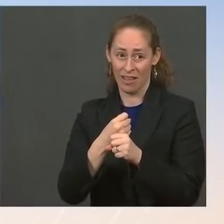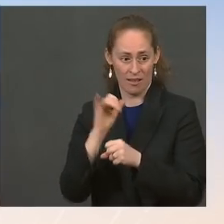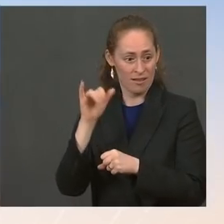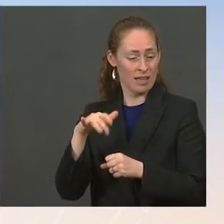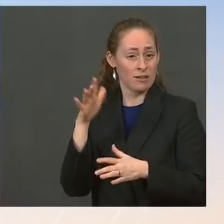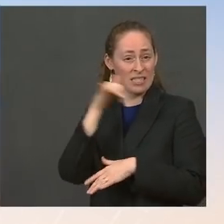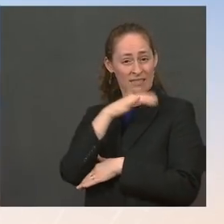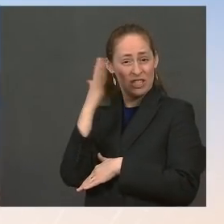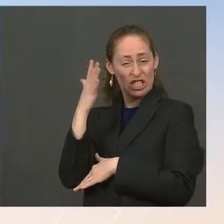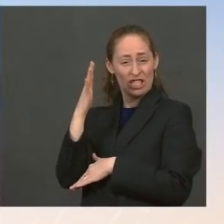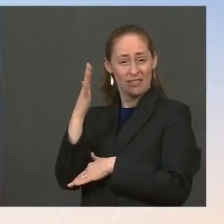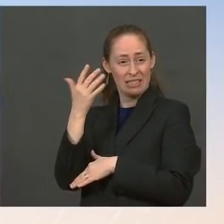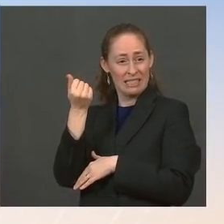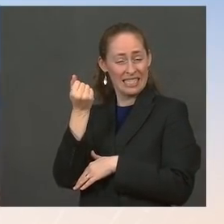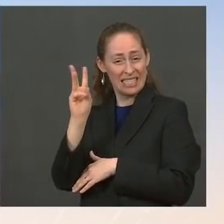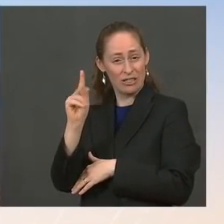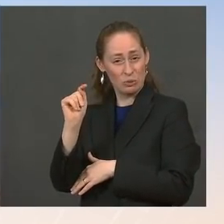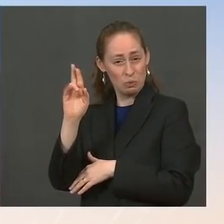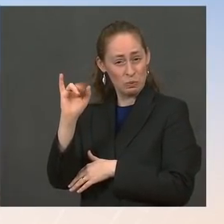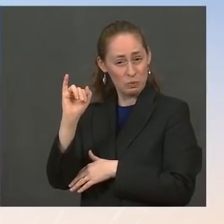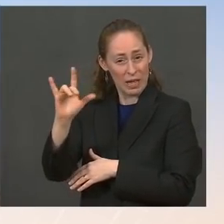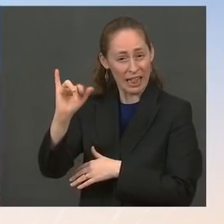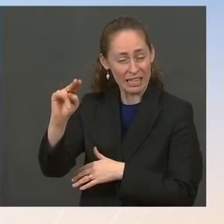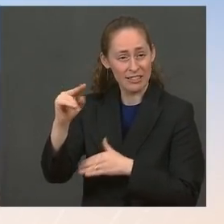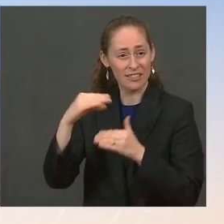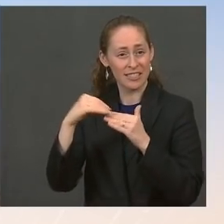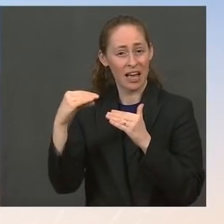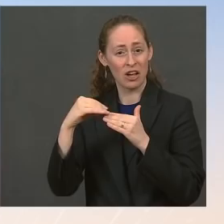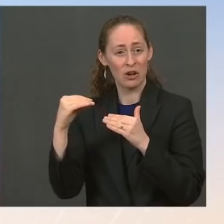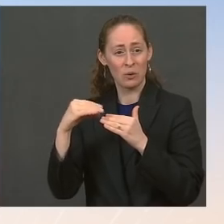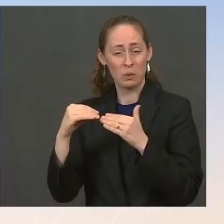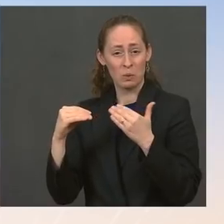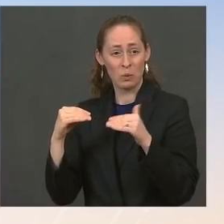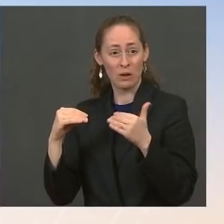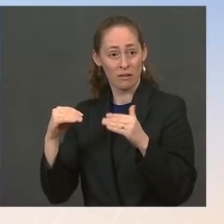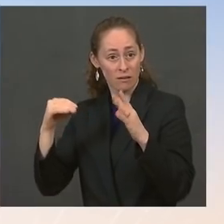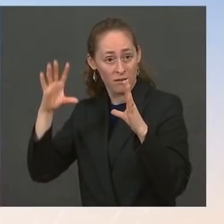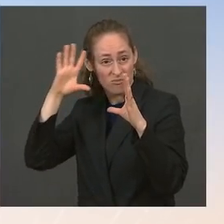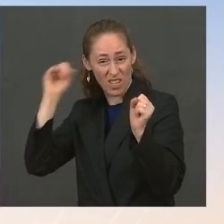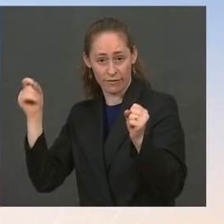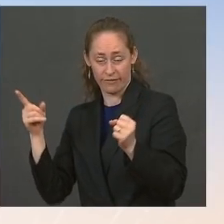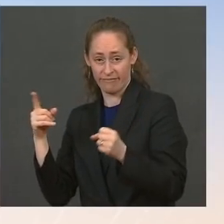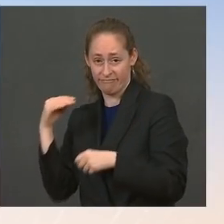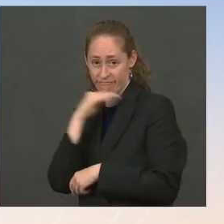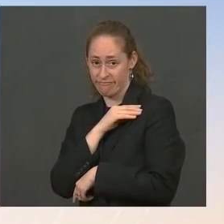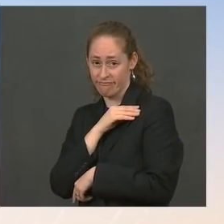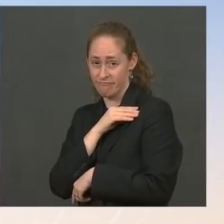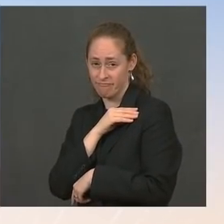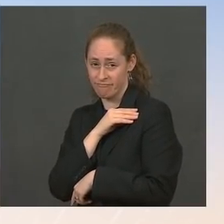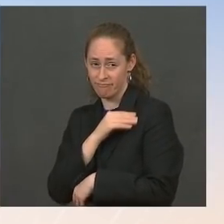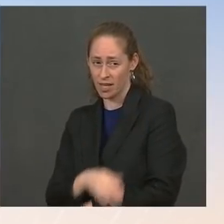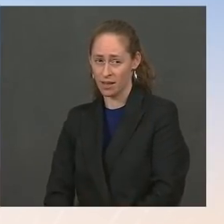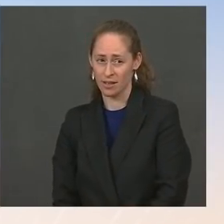So the President was not telling the truth. Ms. Psaki: Well, Peter -- just to go back to the content facts here -- so CB- --